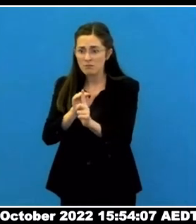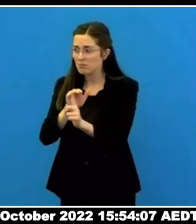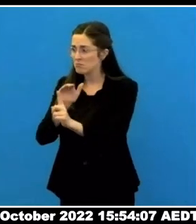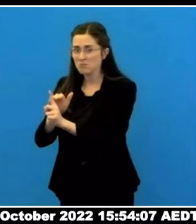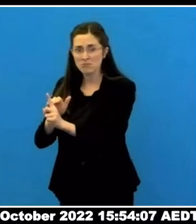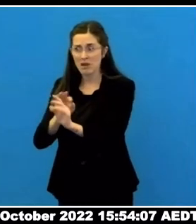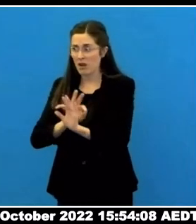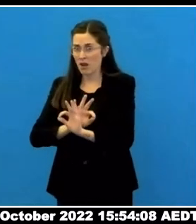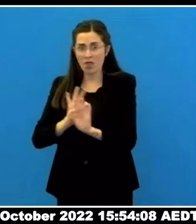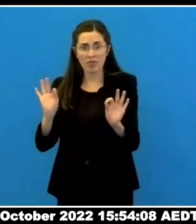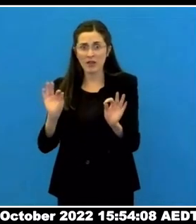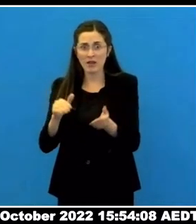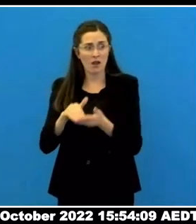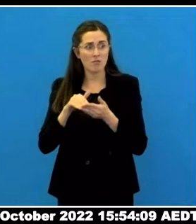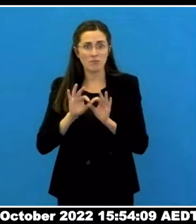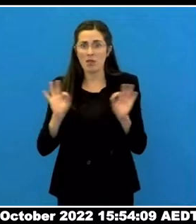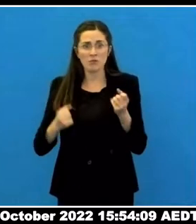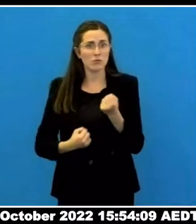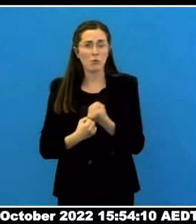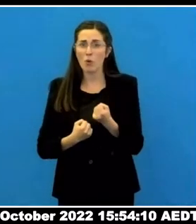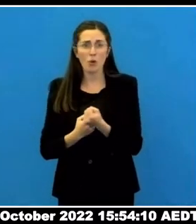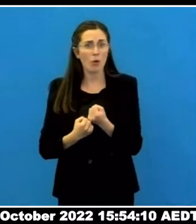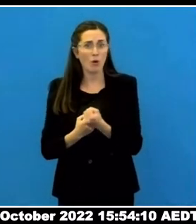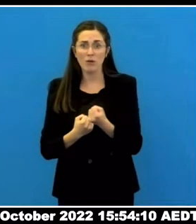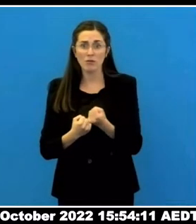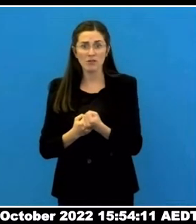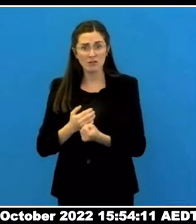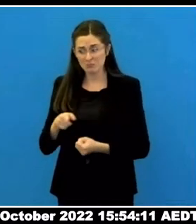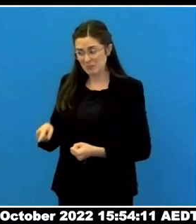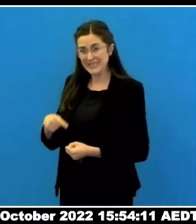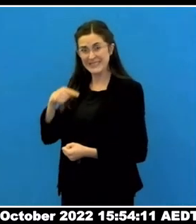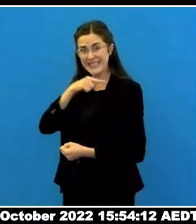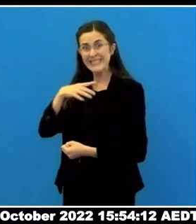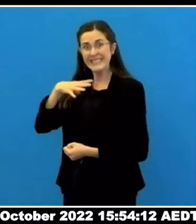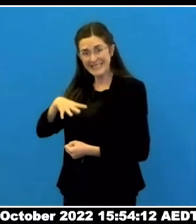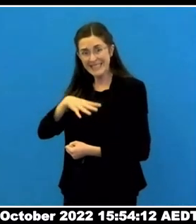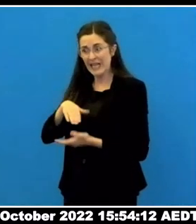I didn't get any support serious support for him to get over this habit.